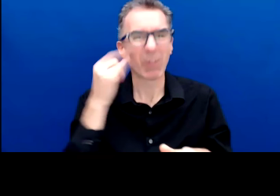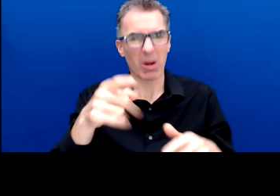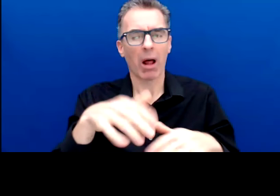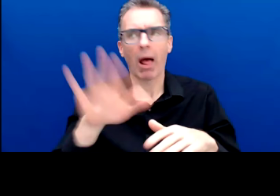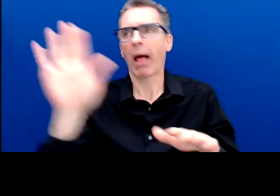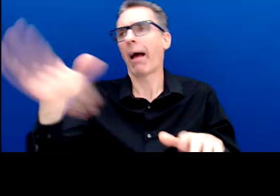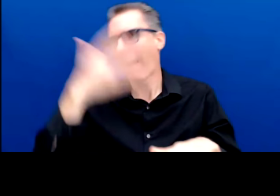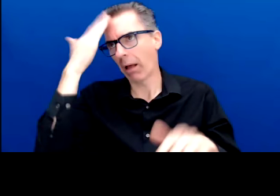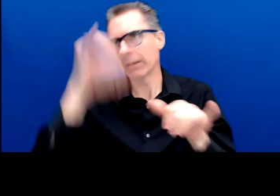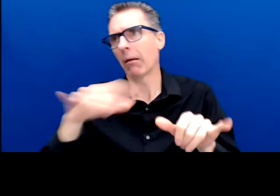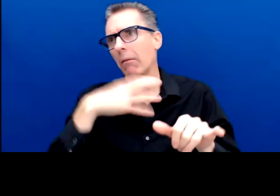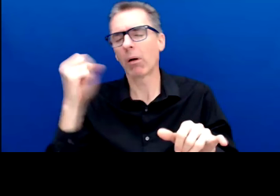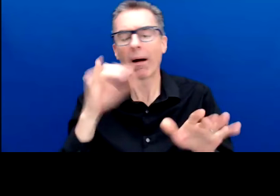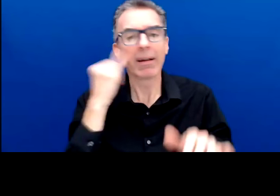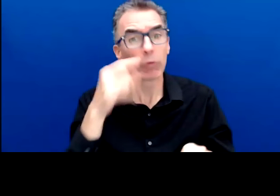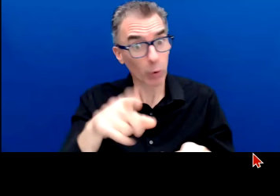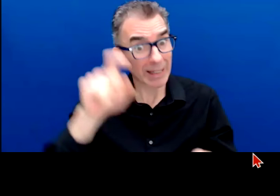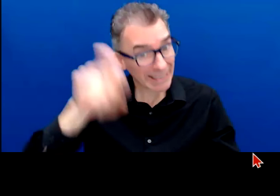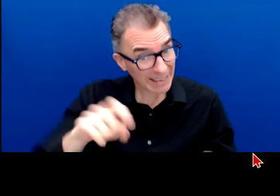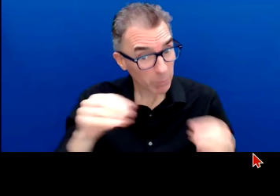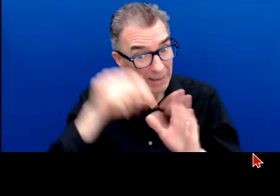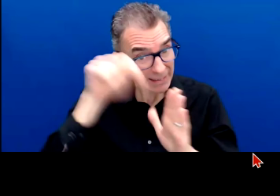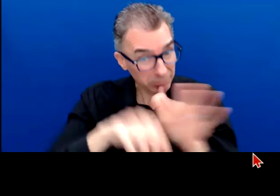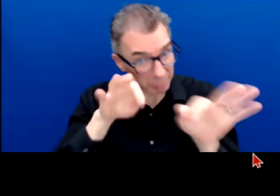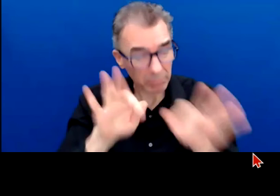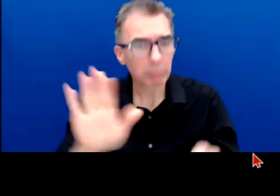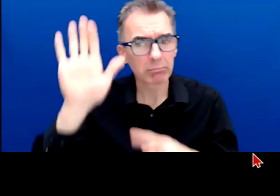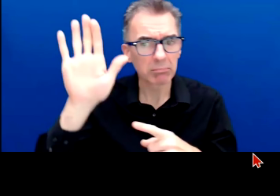Yeah, raise your hand. That'd be really great.